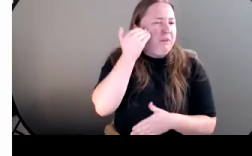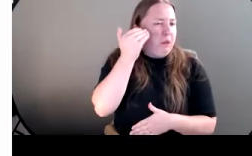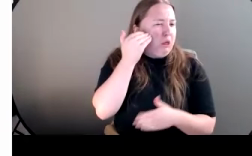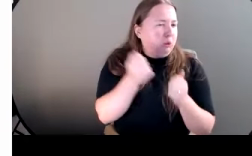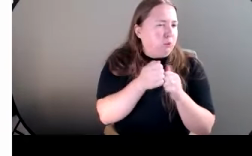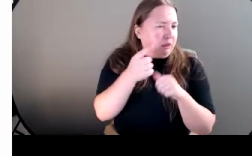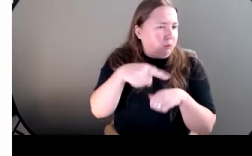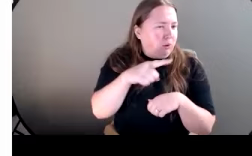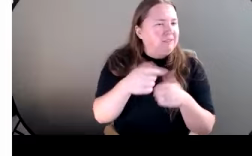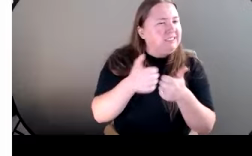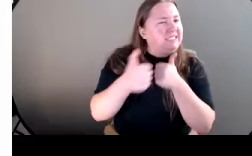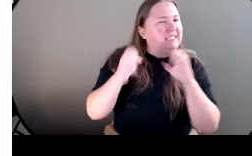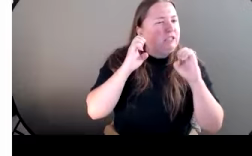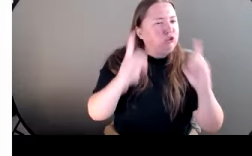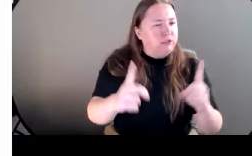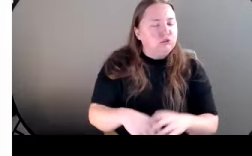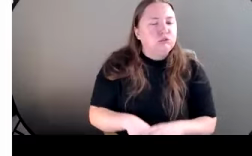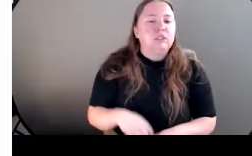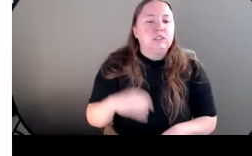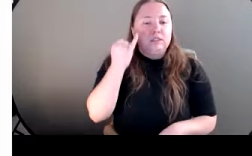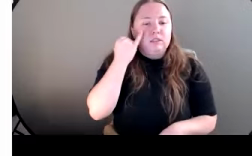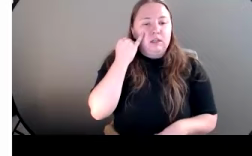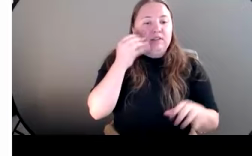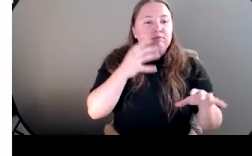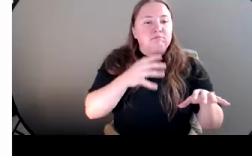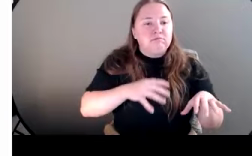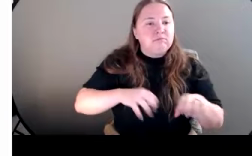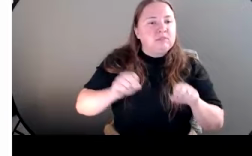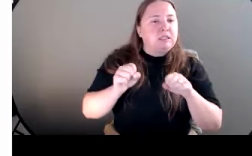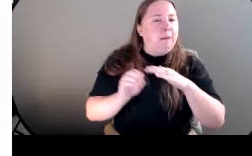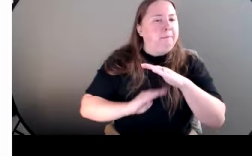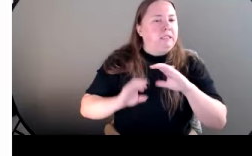If you've taken courses, you know, basic courses on pedagogy.